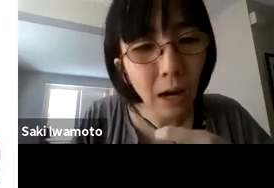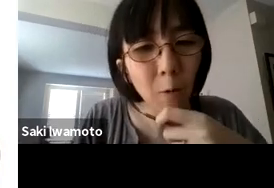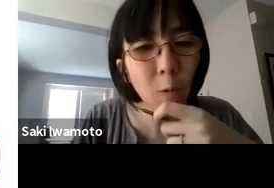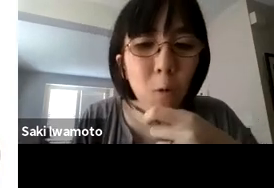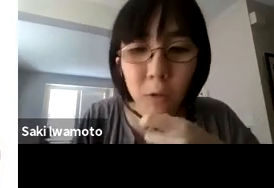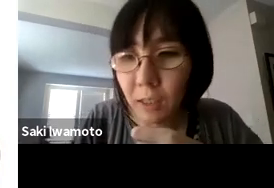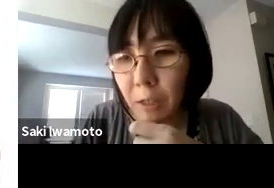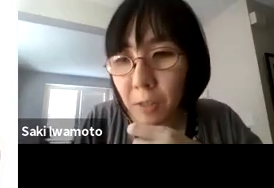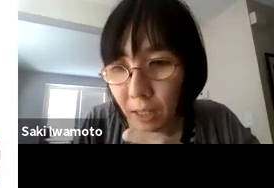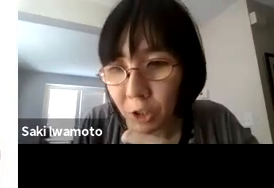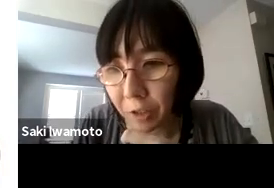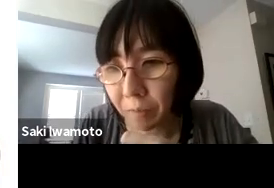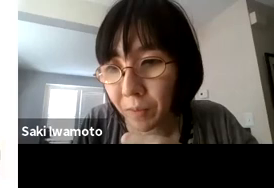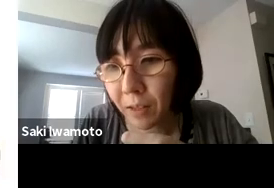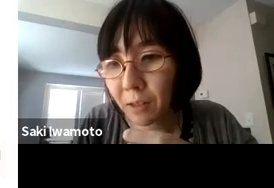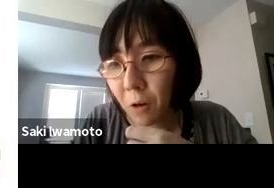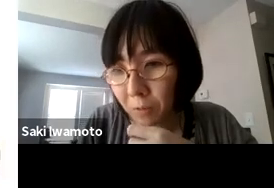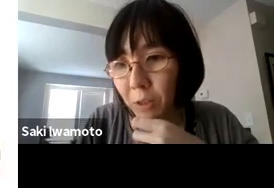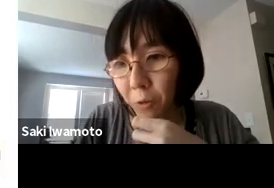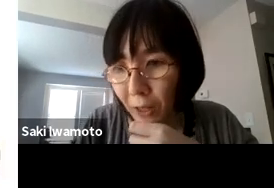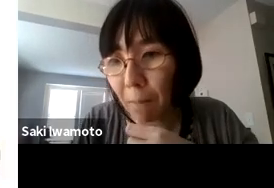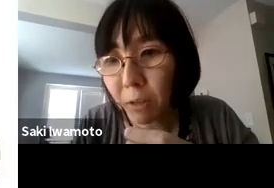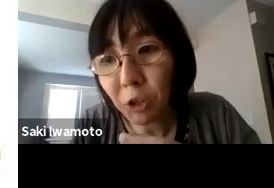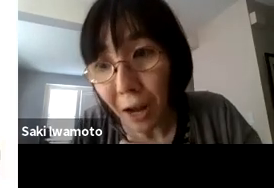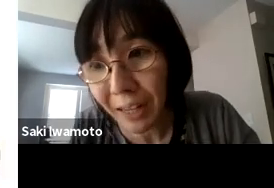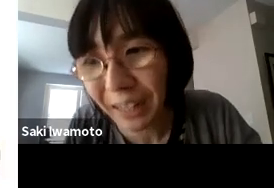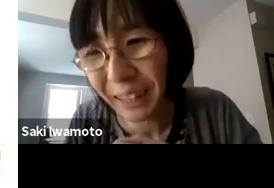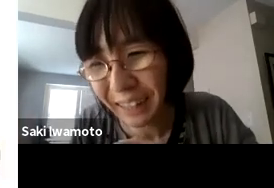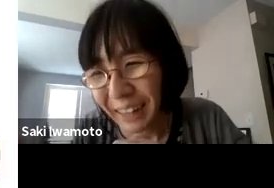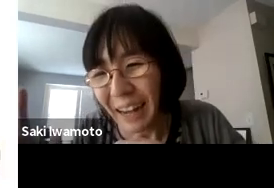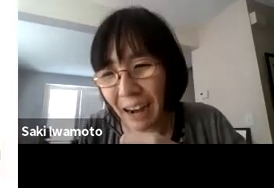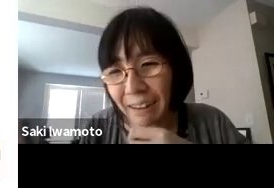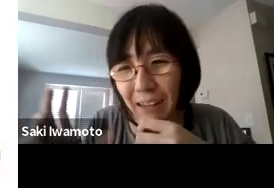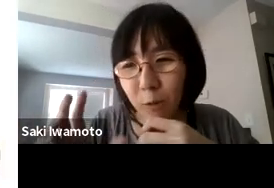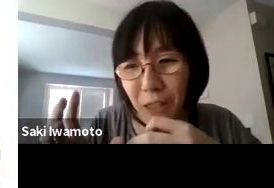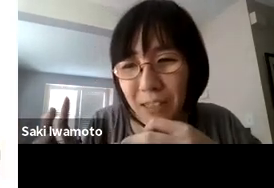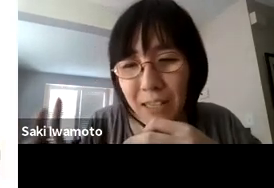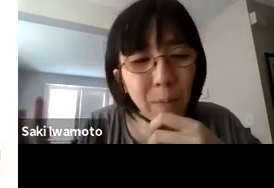child what holds the child's attention. Like, what about the truck.